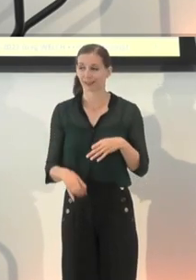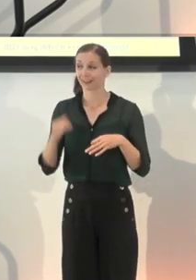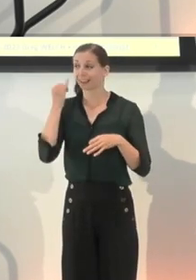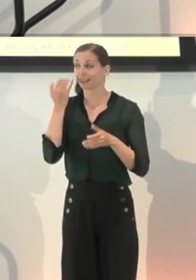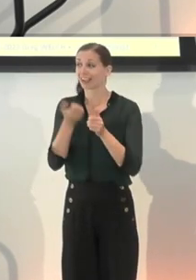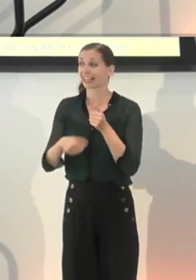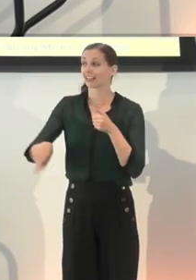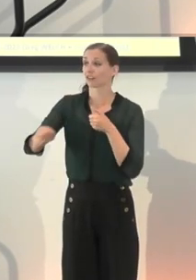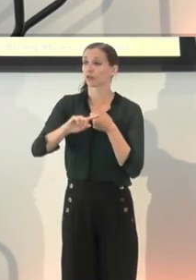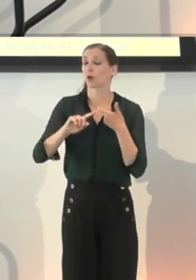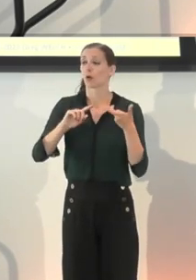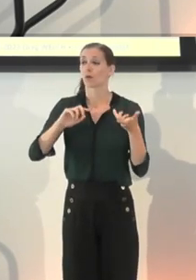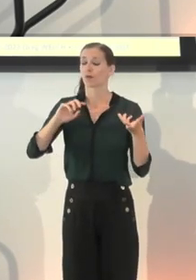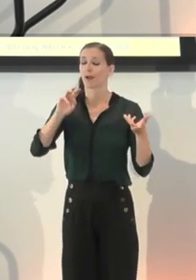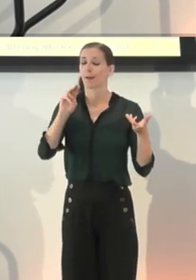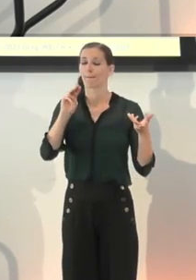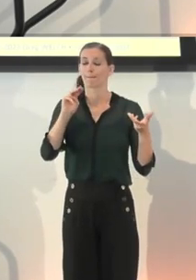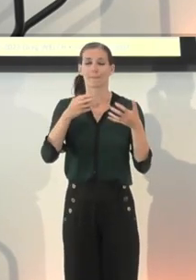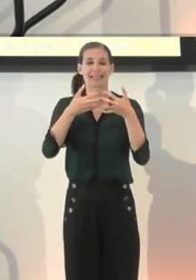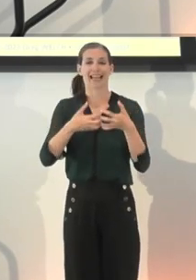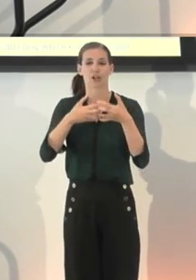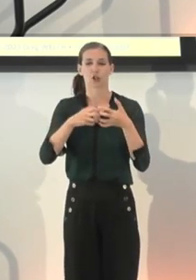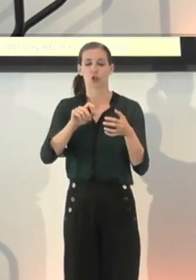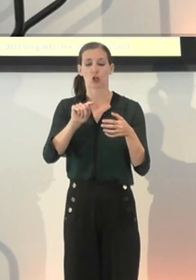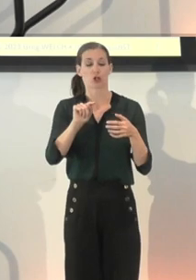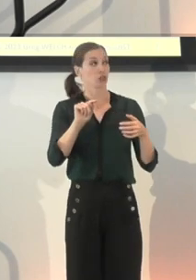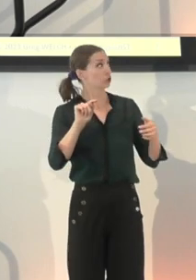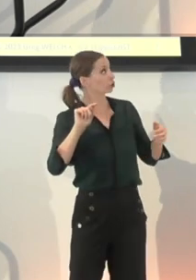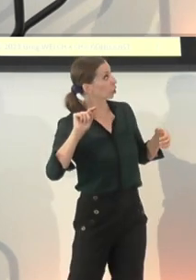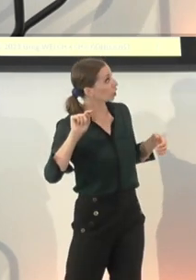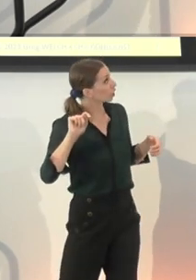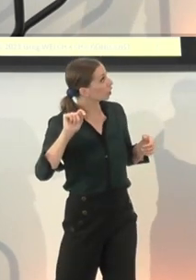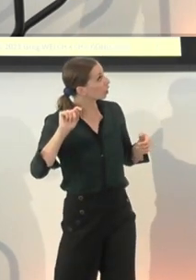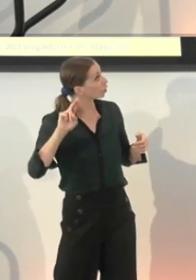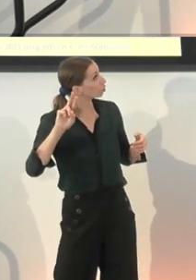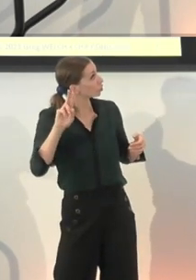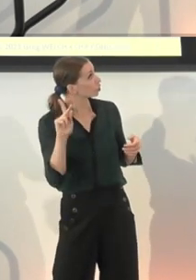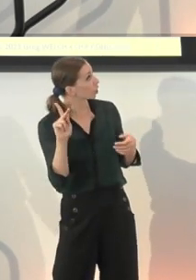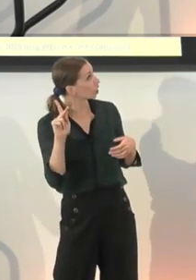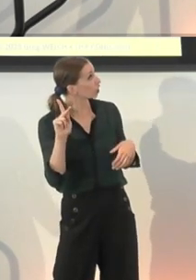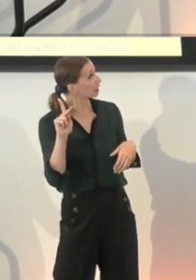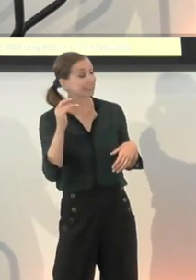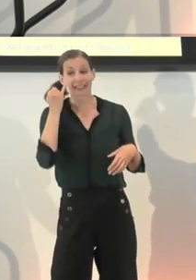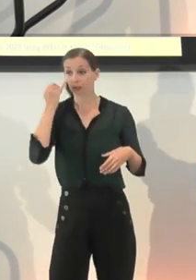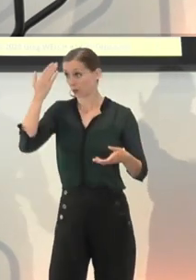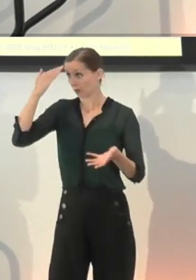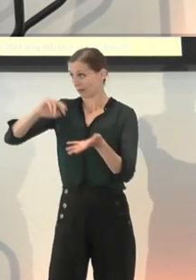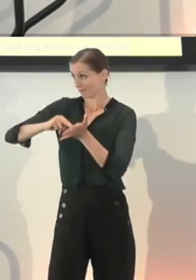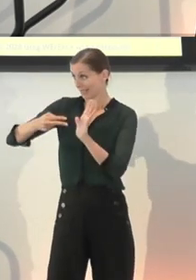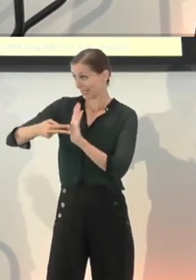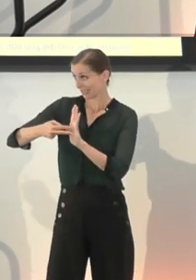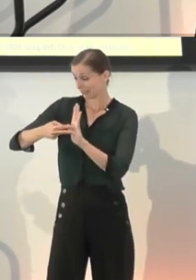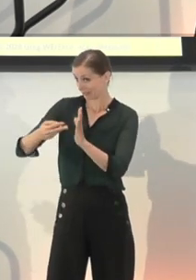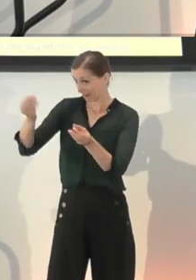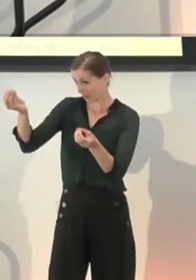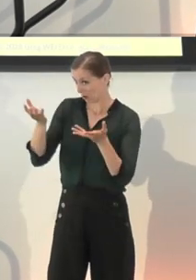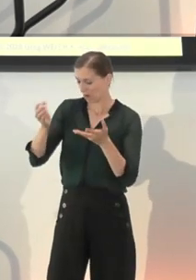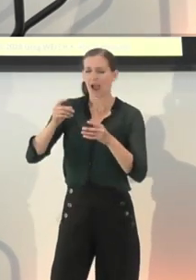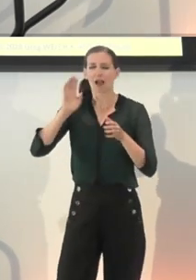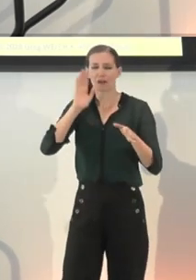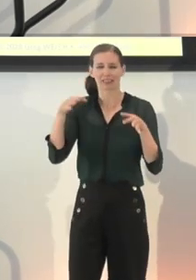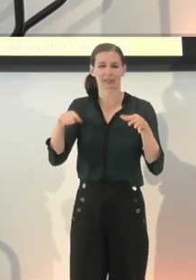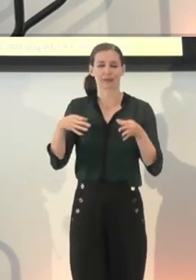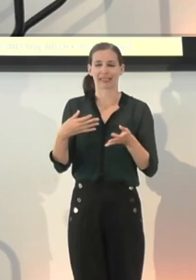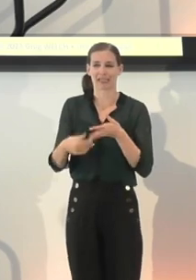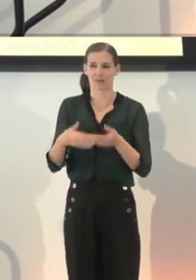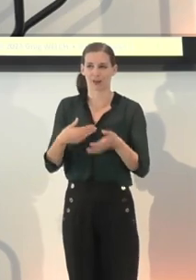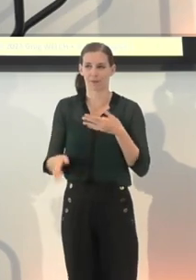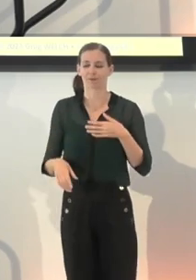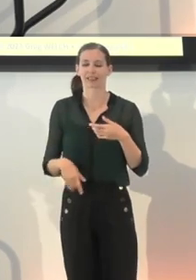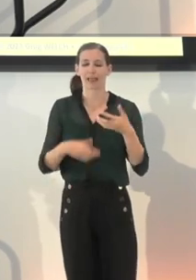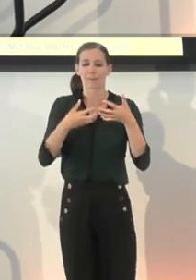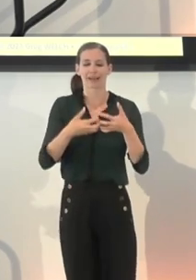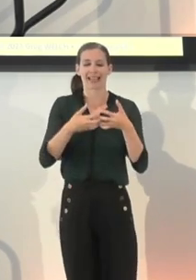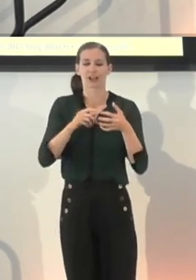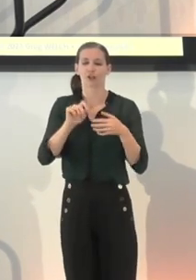mechanical Turk is, another PI hates it when I say it. It is a little like mechanical Turk for Exar.